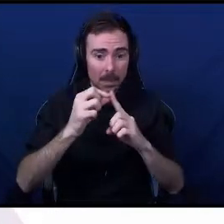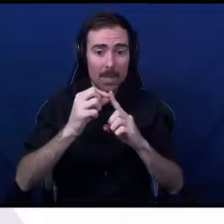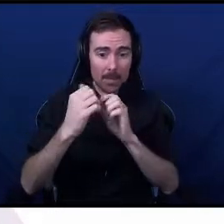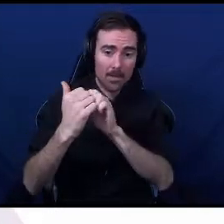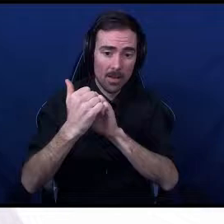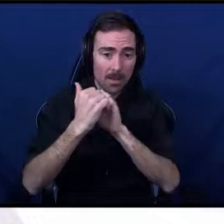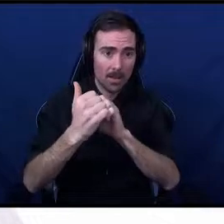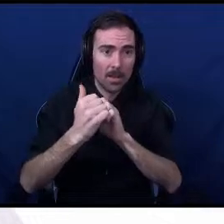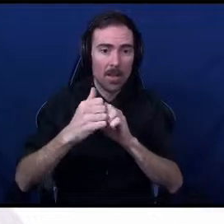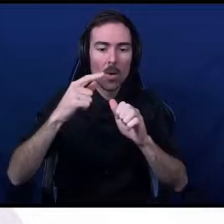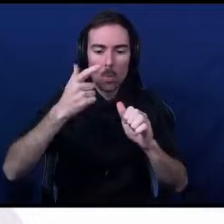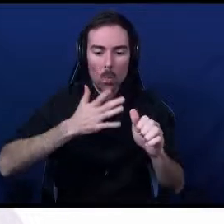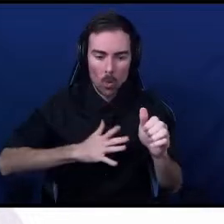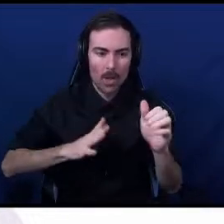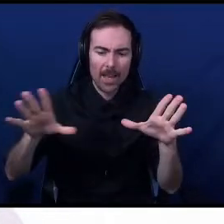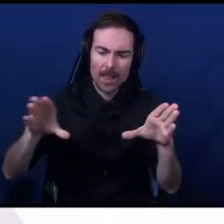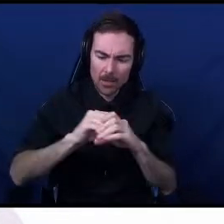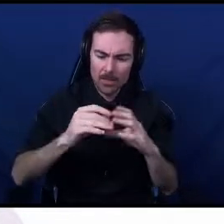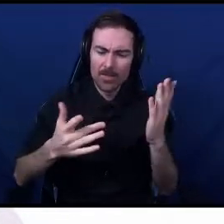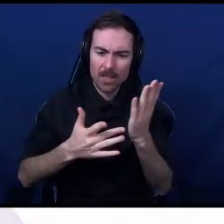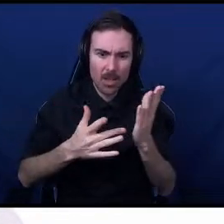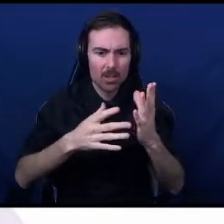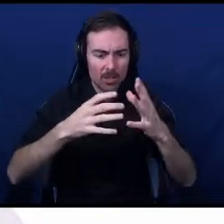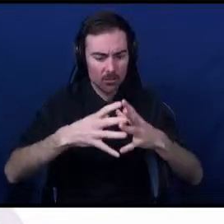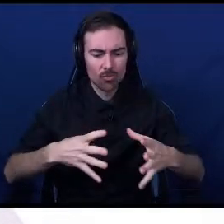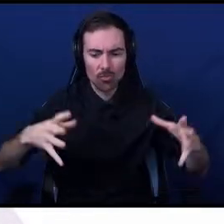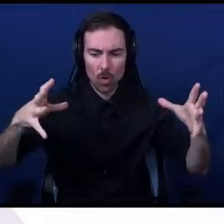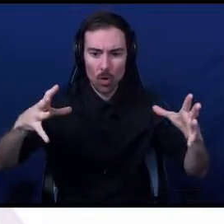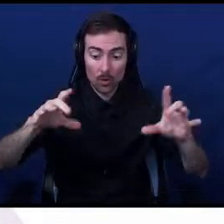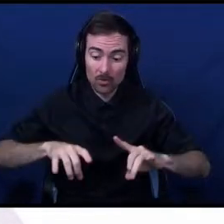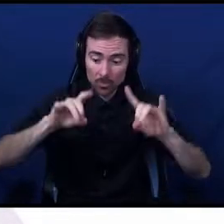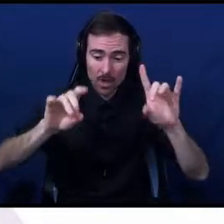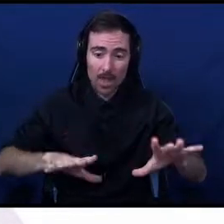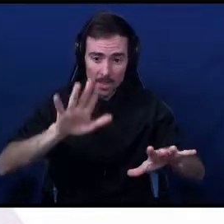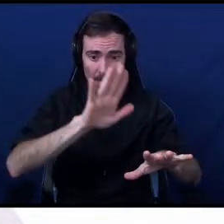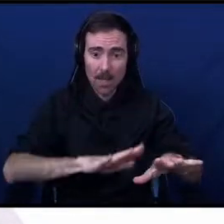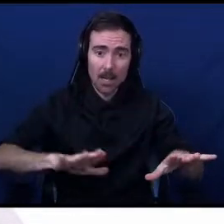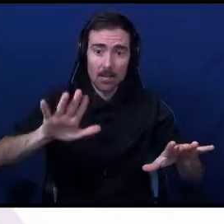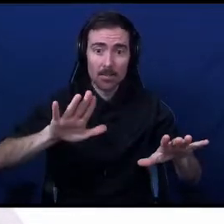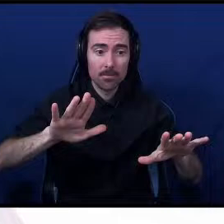around the world. We are currently on a Gadigal Land of the Eora Nation and I